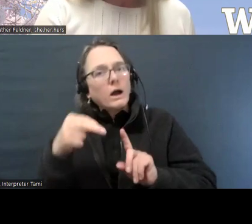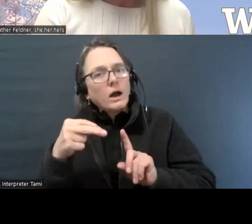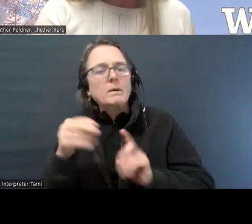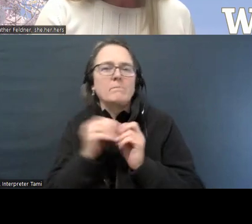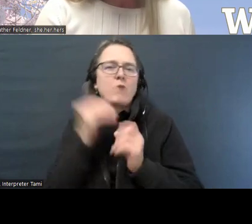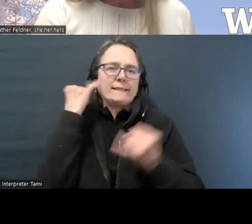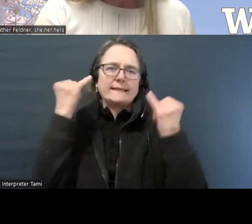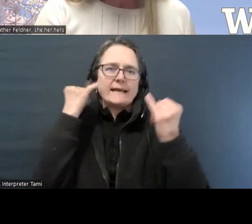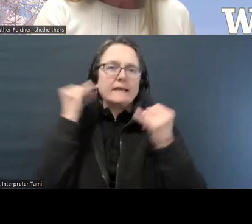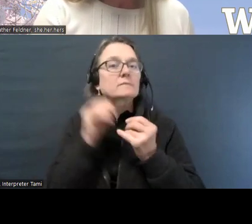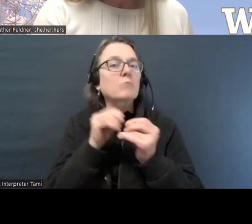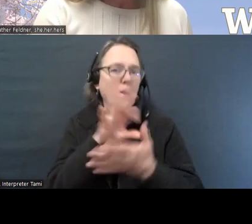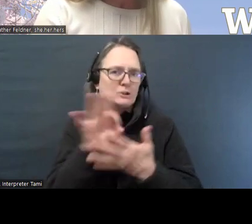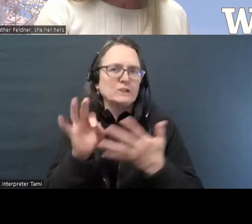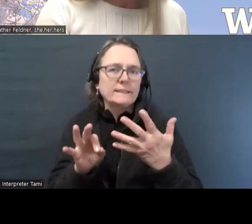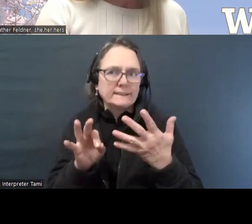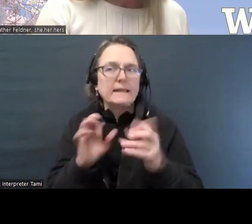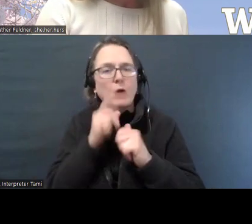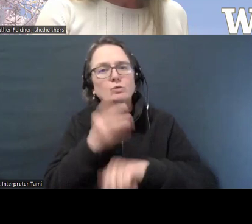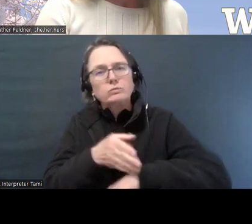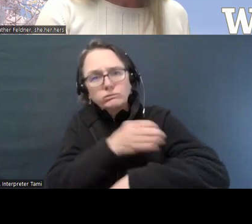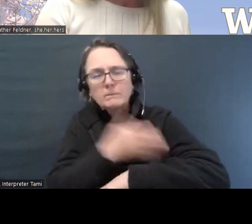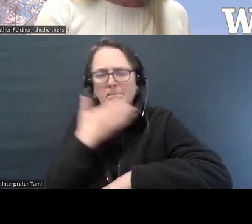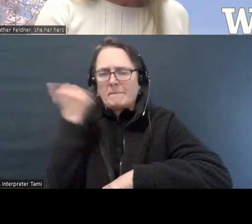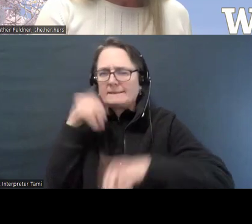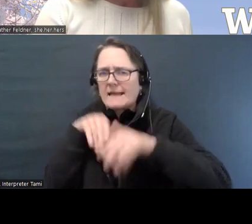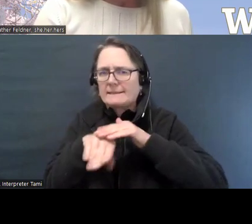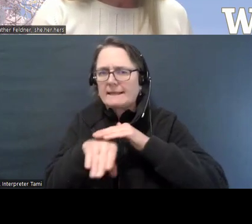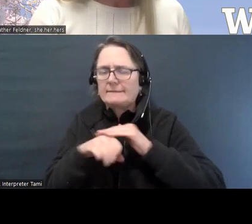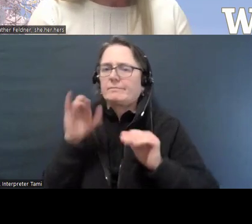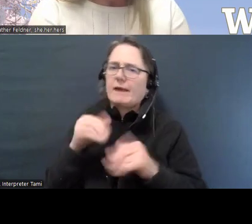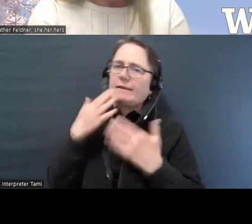So I really appreciate your response.